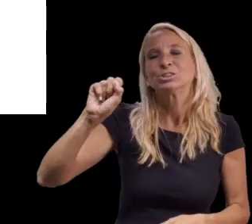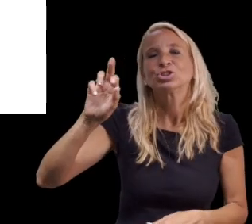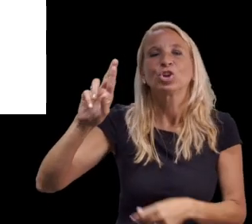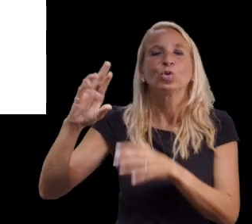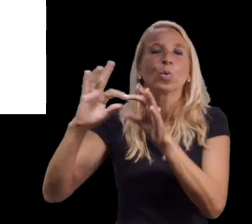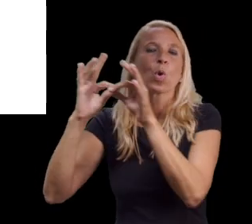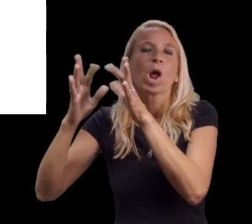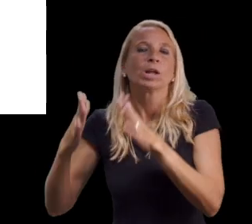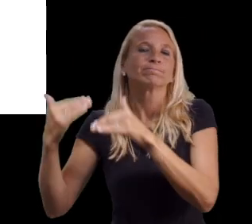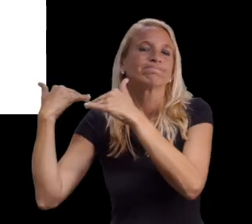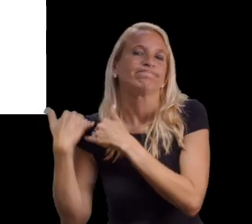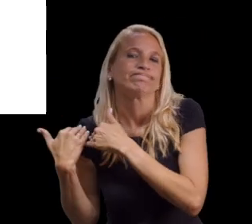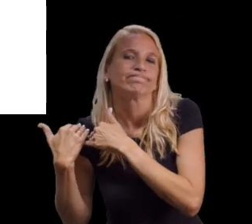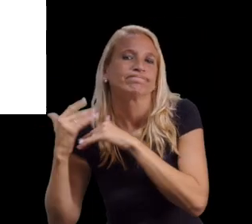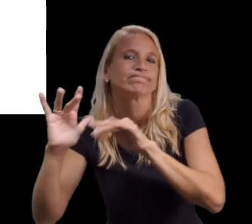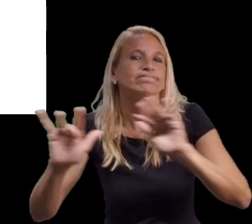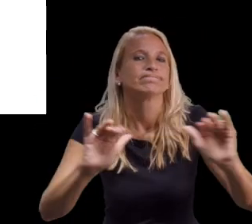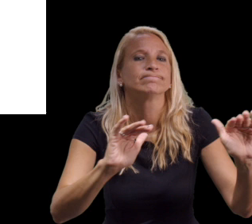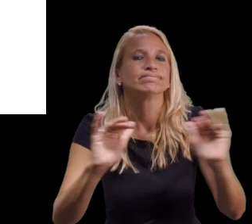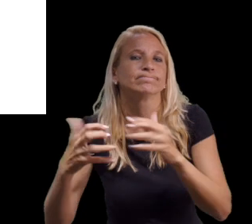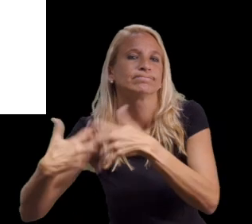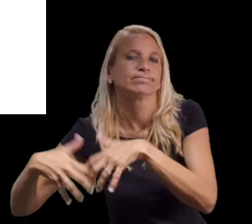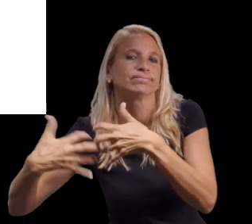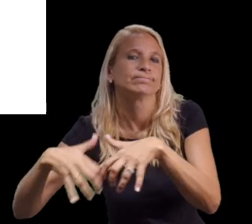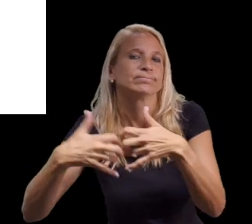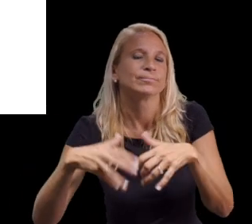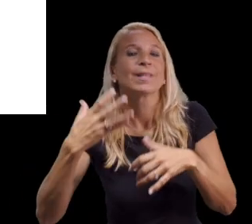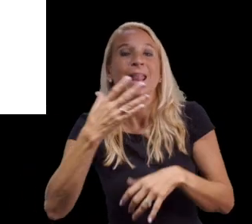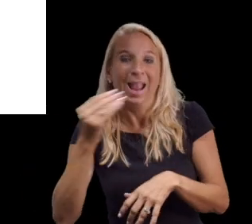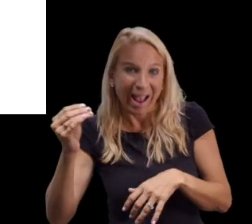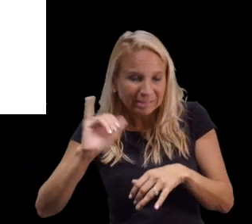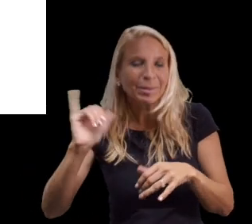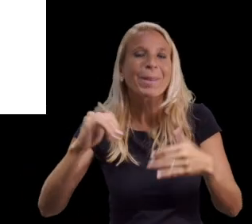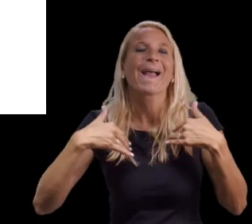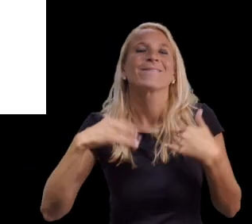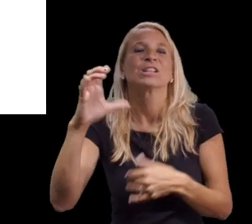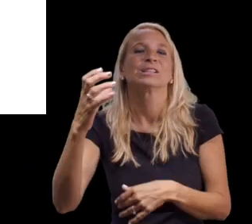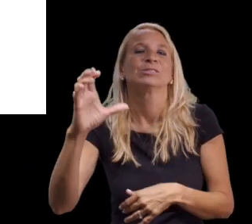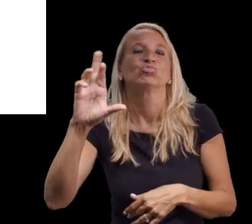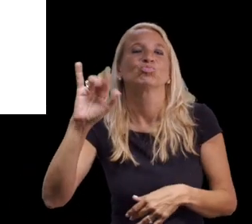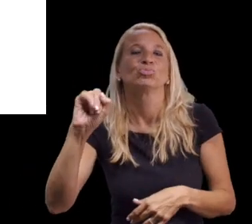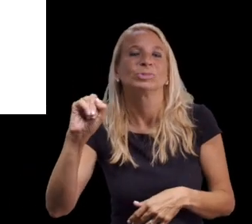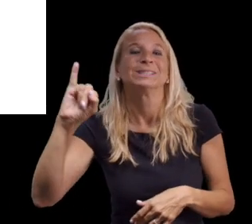The LIDDAs have PASSR coordinators, and Crisis Diversion coordinators,